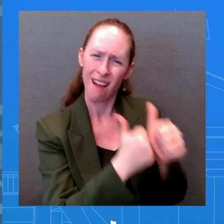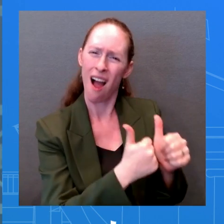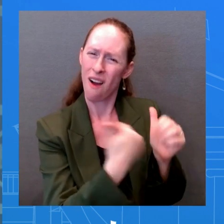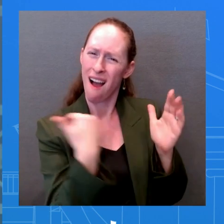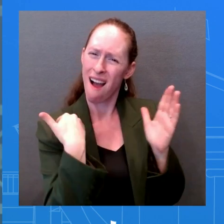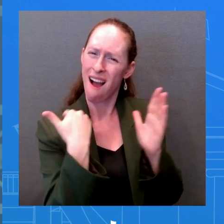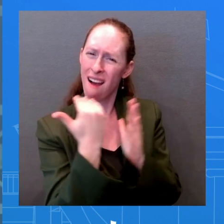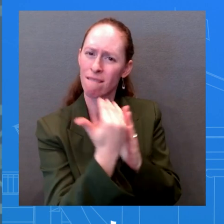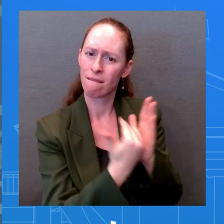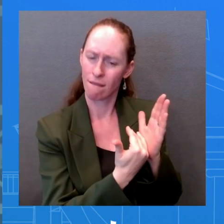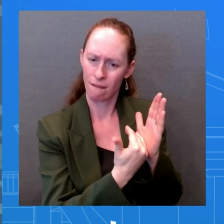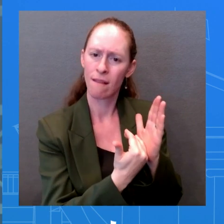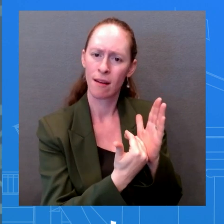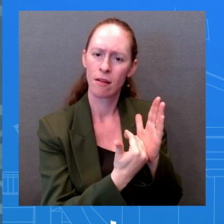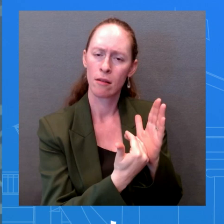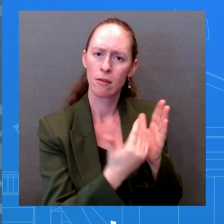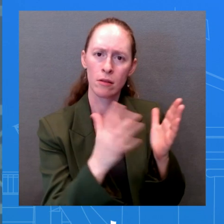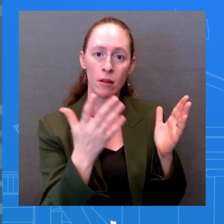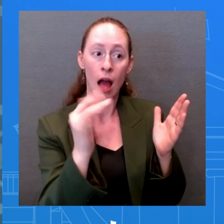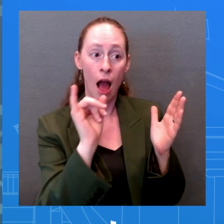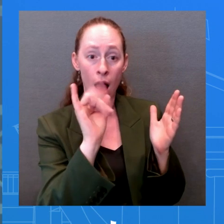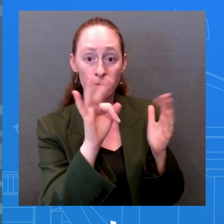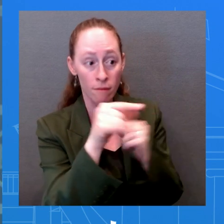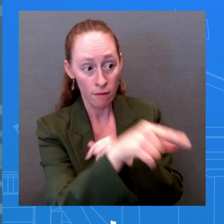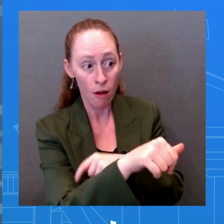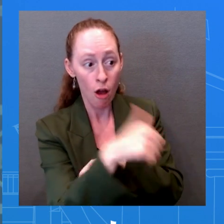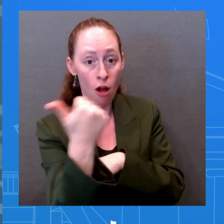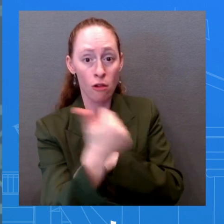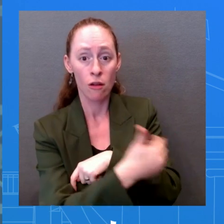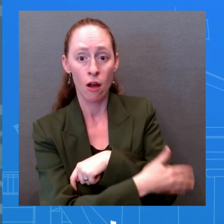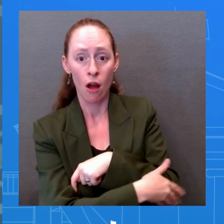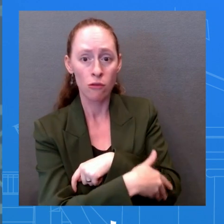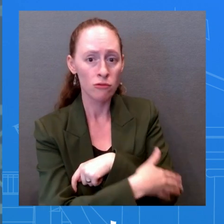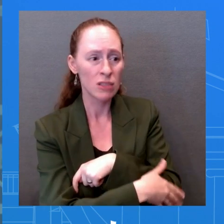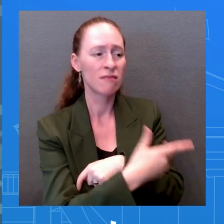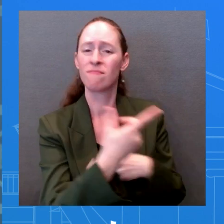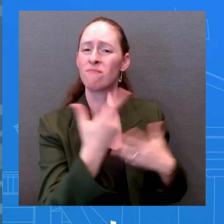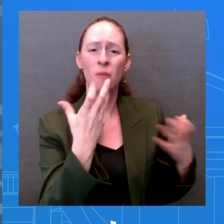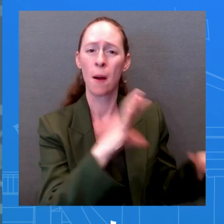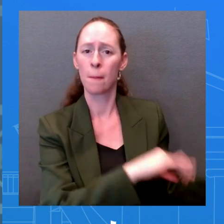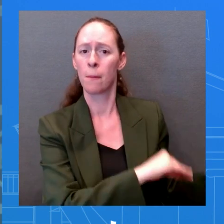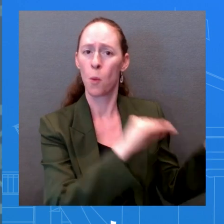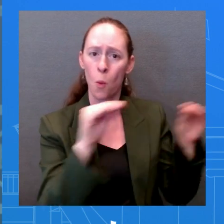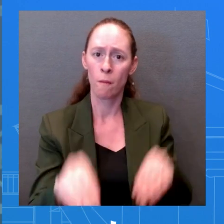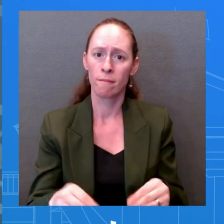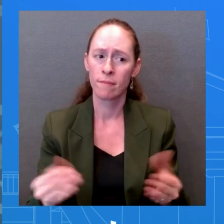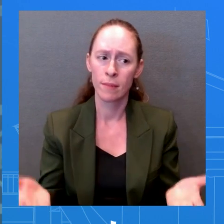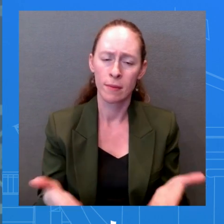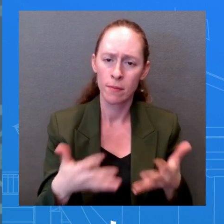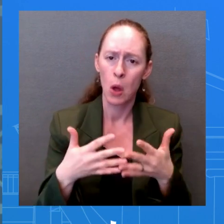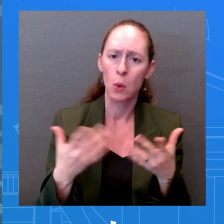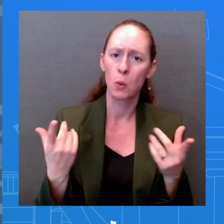Republican governors interfering in that process and using migrants as political pawns is --